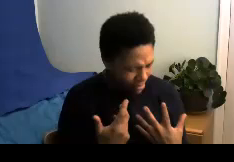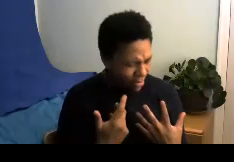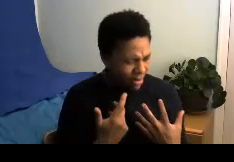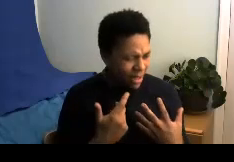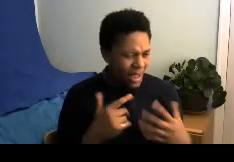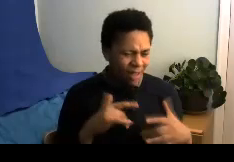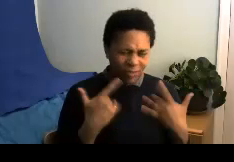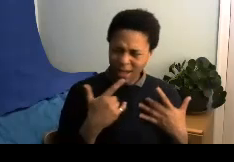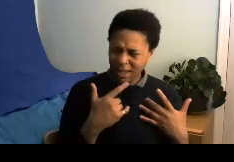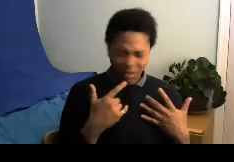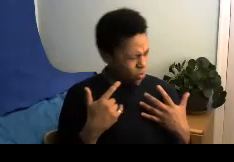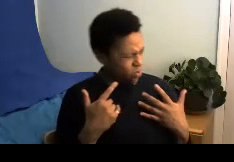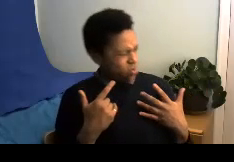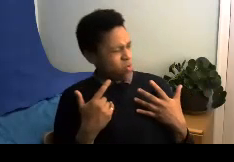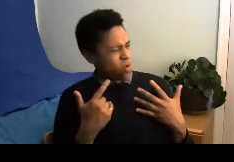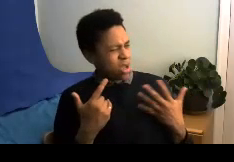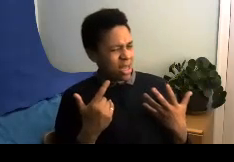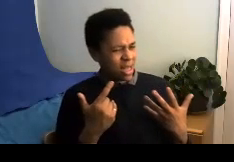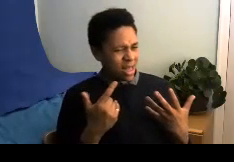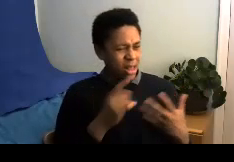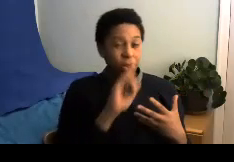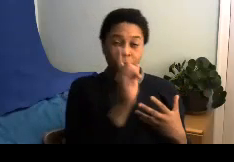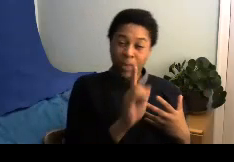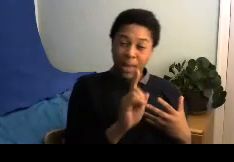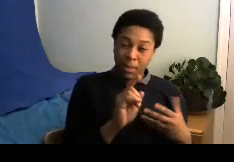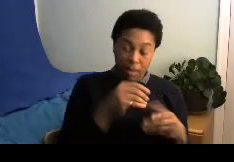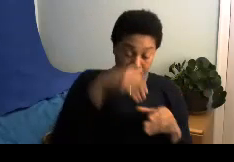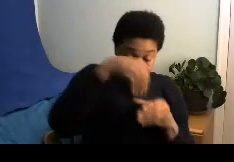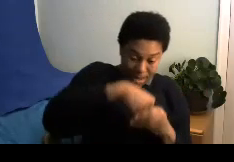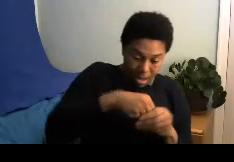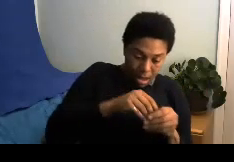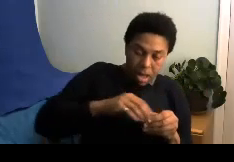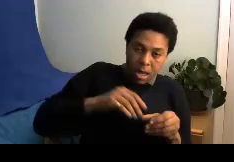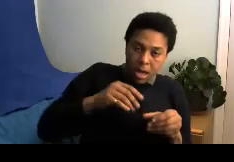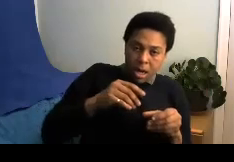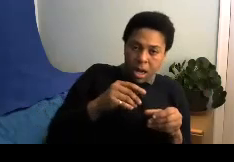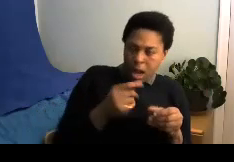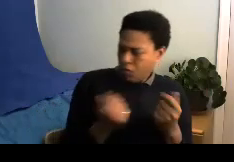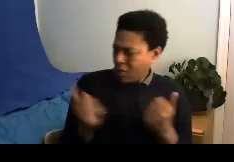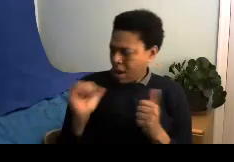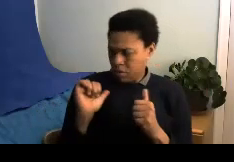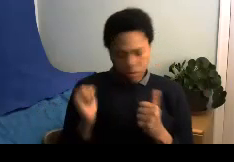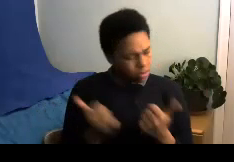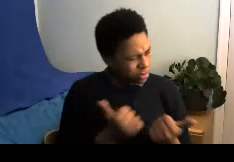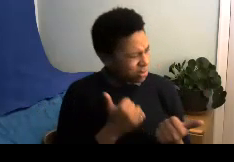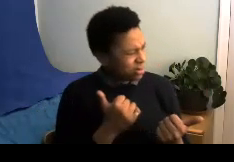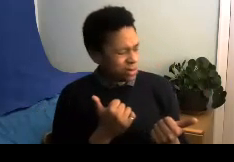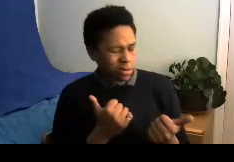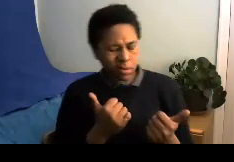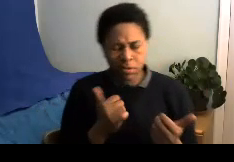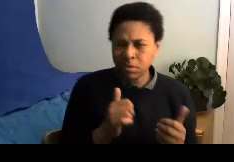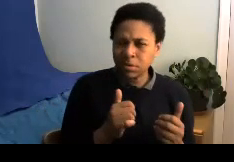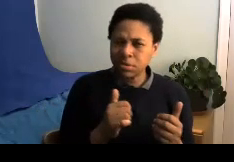by the people he's with, and etc, etc. Um, and, I guess, you